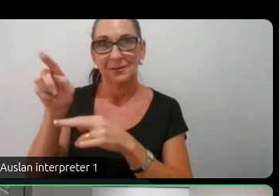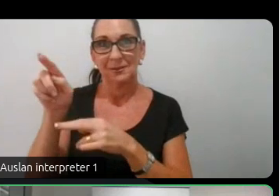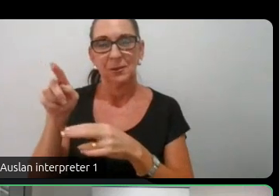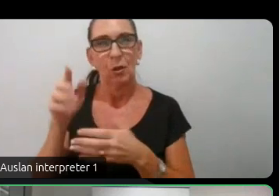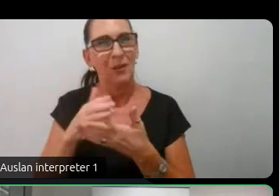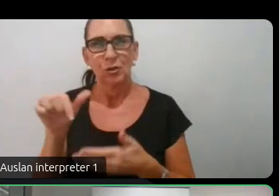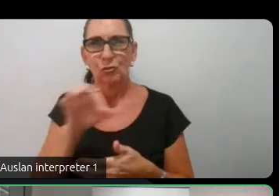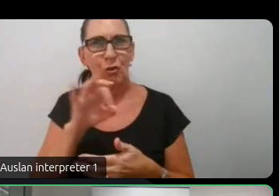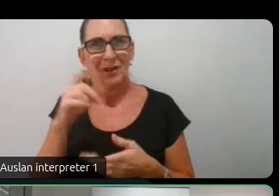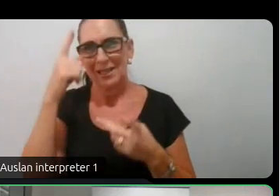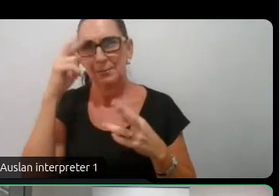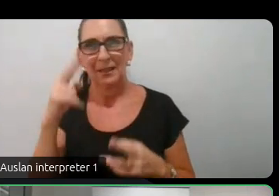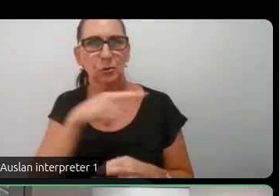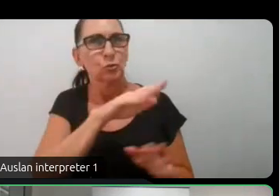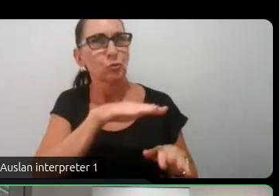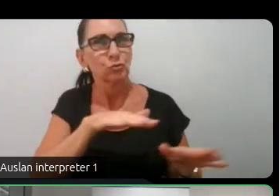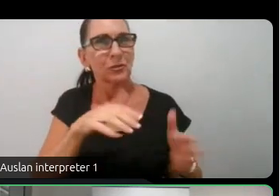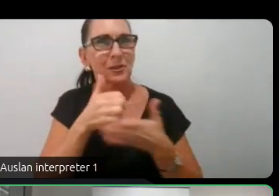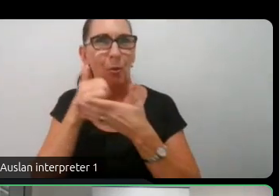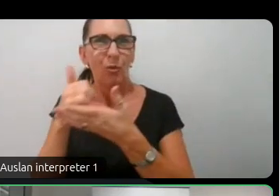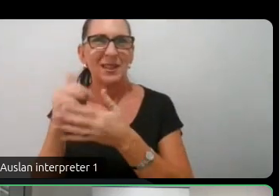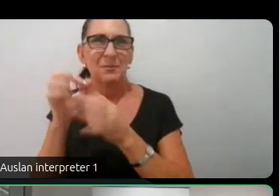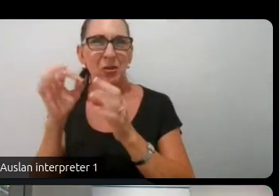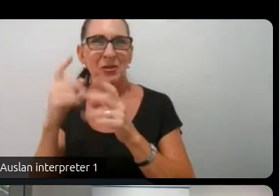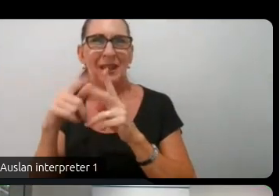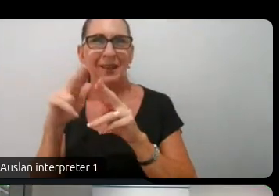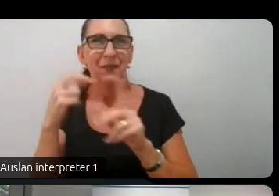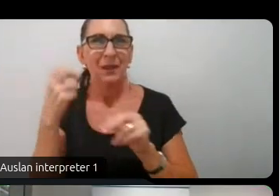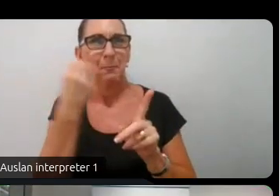children will do that particularly if it's impacting their life elsewhere like obtaining